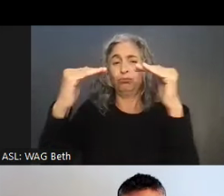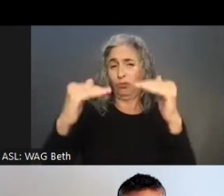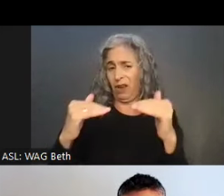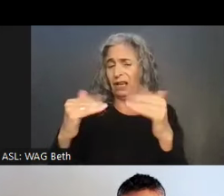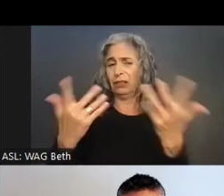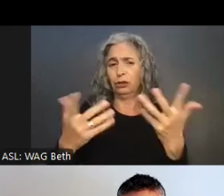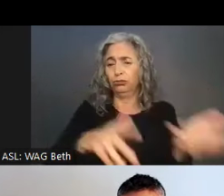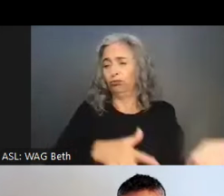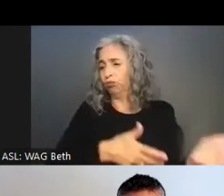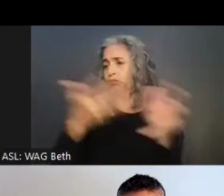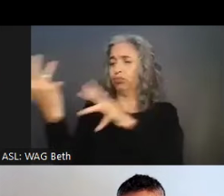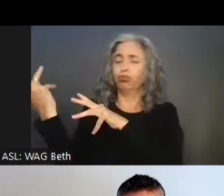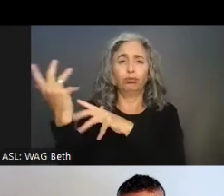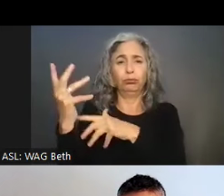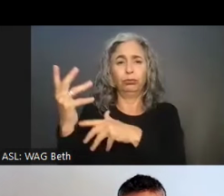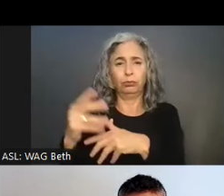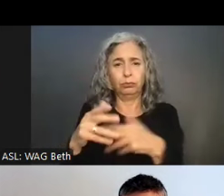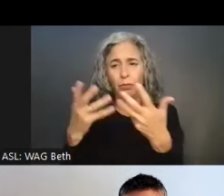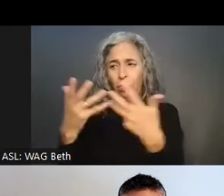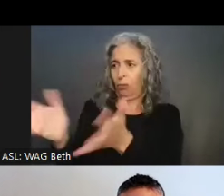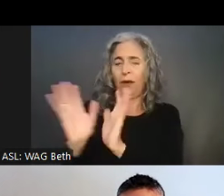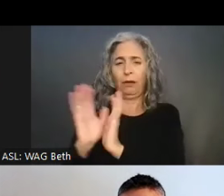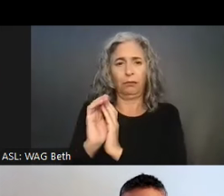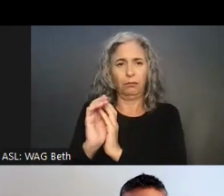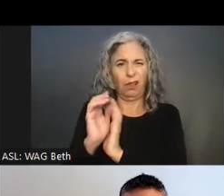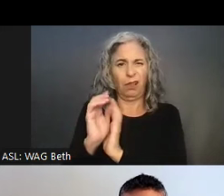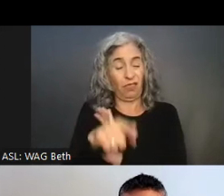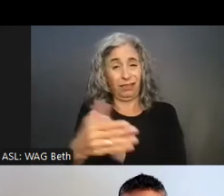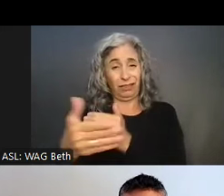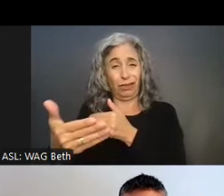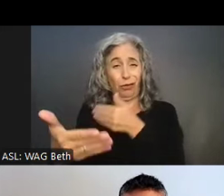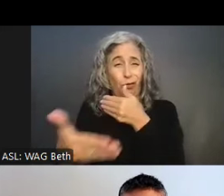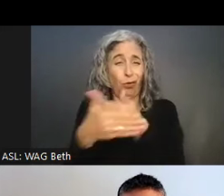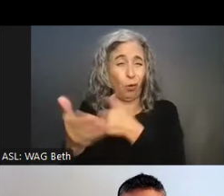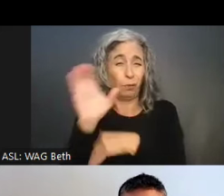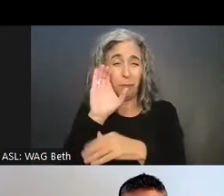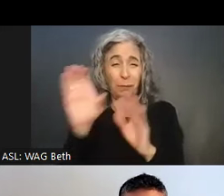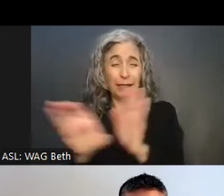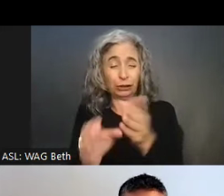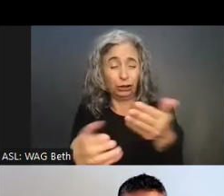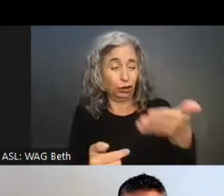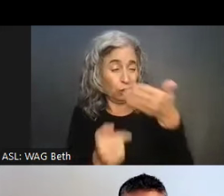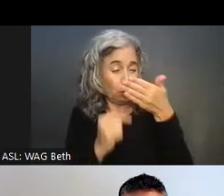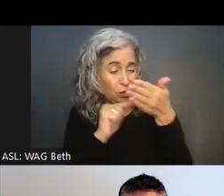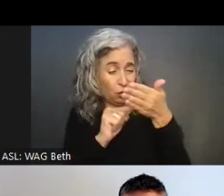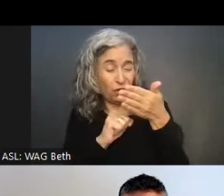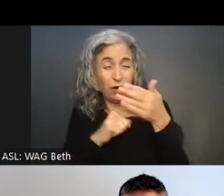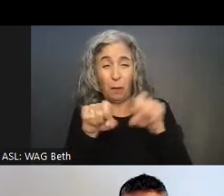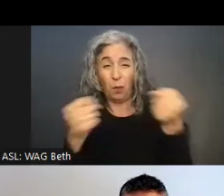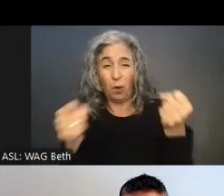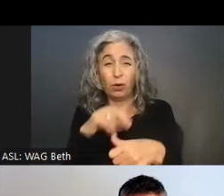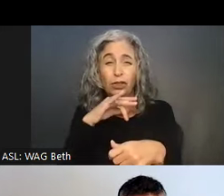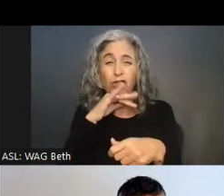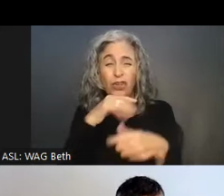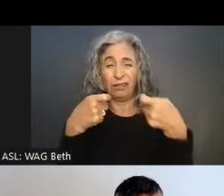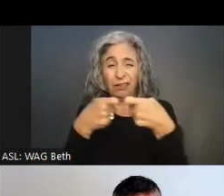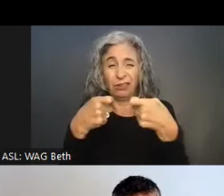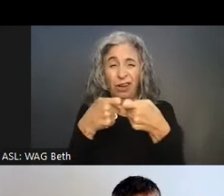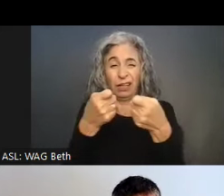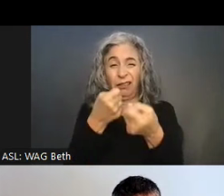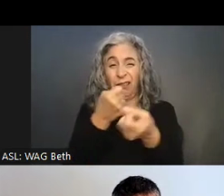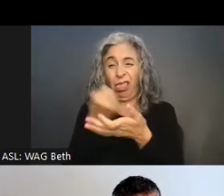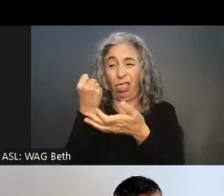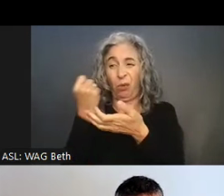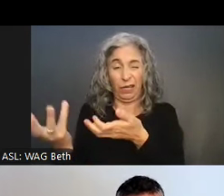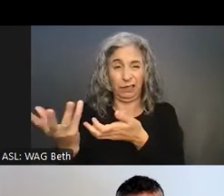them. This is a close up photograph of broken and dirty electronic waste. It is disorganized,